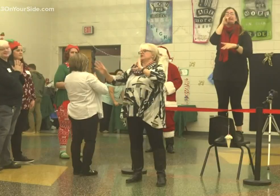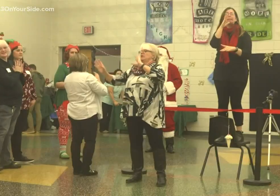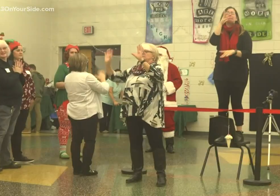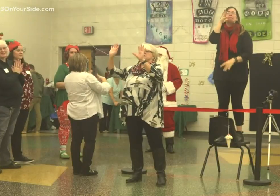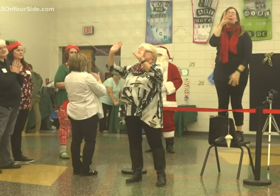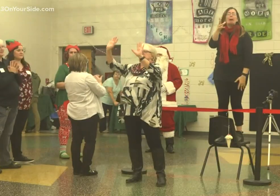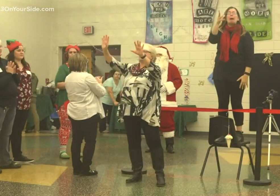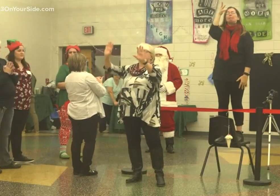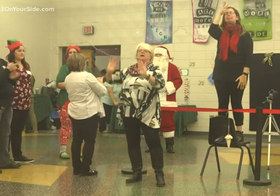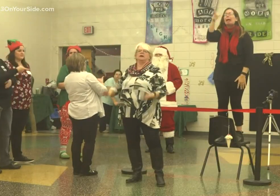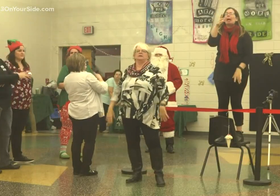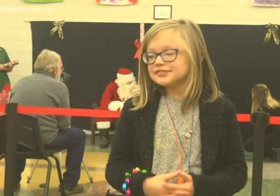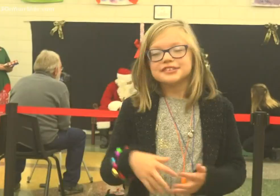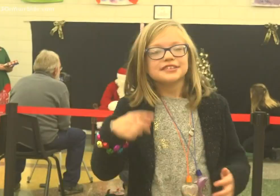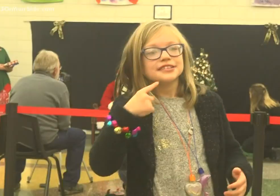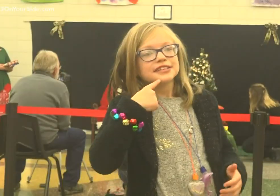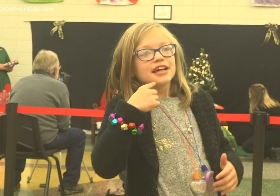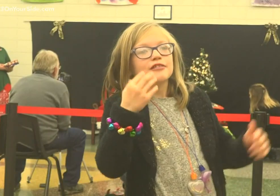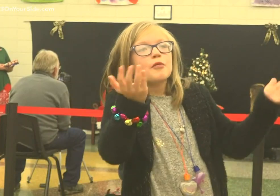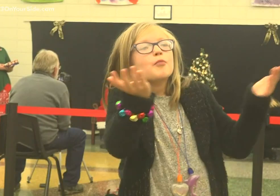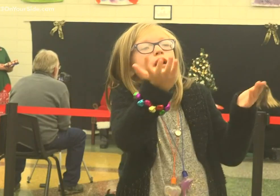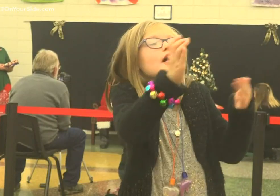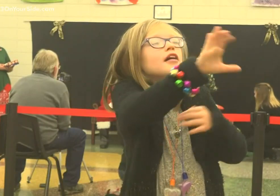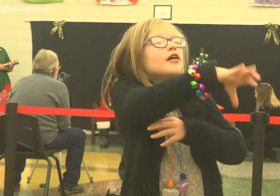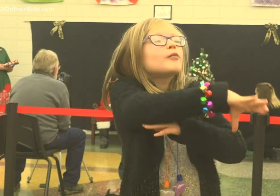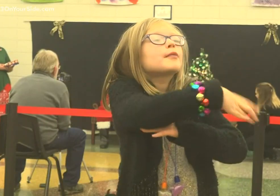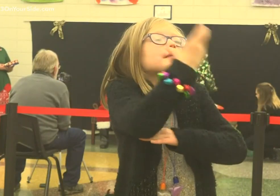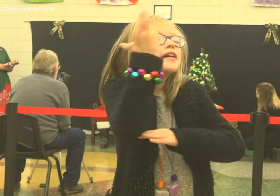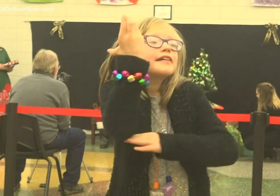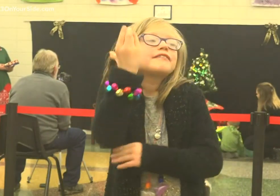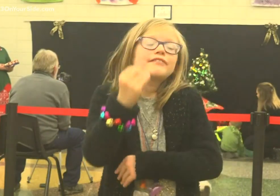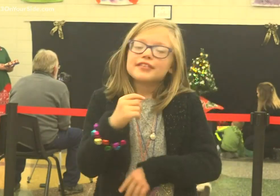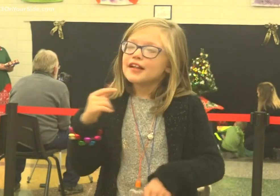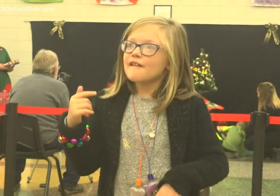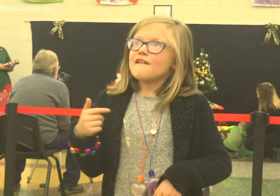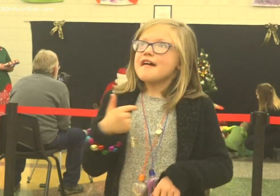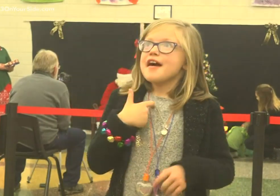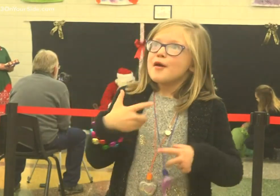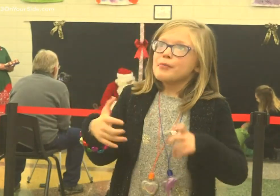RAPIDS AT CROSSROADS MIDDLE SCHOOL. HE WAS ABLE TO RAPIDS AT CROSSROADS MIDDLE SCHOOL. HE WAS ABLE TO COMMUNICATE RAPIDS AT CROSSROADS MIDDLE SCHOOL. HE WAS ABLE TO COMMUNICATE WITH RAPIDS AT CROSSROADS MIDDLE SCHOOL. HE WAS ABLE TO COMMUNICATE WITH THE RAPIDS AT CROSSROADS MIDDLE SCHOOL. HE WAS ABLE TO COMMUNICATE WITH THE KIDS RAPIDS AT CROSSROADS MIDDLE SCHOOL. HE WAS ABLE TO COMMUNICATE WITH THE KIDS WHO SCHOOL. HE WAS ABLE TO COMMUNICATE WITH THE KIDS WHO SCHOOL. HE WAS ABLE TO COMMUNICATE WITH THE KIDS WHO ARE SCHOOL. HE WAS ABLE TO COMMUNICATE WITH THE KIDS WHO ARE DEAF SCHOOL. HE WAS ABLE TO COMMUNICATE WITH THE KIDS WHO ARE DEAF AND SCHOOL. HE WAS ABLE TO COMMUNICATE WITH THE KIDS WHO ARE DEAF AND HARD SCHOOL. HE WAS ABLE TO COMMUNICATE WITH THE KIDS WHO ARE DEAF AND HARD OF SCHOOL. HE WAS ABLE TO COMMUNICATE WITH THE KIDS WHO ARE DEAF AND HARD OF HEARING SCHOOL. HE WAS ABLE TO COMMUNICATE WITH THE KIDS WHO ARE DEAF AND HARD OF HEARING TO COMMUNICATE WITH THE KIDS WHO ARE DEAF AND HARD OF HEARING TO COMMUNICATE WITH THE KIDS WHO ARE DEAF AND HARD OF HEARING TO FIND COMMUNICATE WITH THE KIDS WHO ARE DEAF AND HARD OF HEARING TO FIND OUT COMMUNICATE WITH THE KIDS WHO ARE DEAF AND HARD OF HEARING TO FIND OUT EXACTLY COMMUNICATE WITH THE KIDS WHO ARE DEAF AND HARD OF HEARING TO FIND OUT EXACTLY WHAT COMMUNICATE WITH THE KIDS WHO ARE DEAF AND HARD OF HEARING TO FIND OUT EXACTLY WHAT THEY ARE DEAF AND HARD OF HEARING TO FIND OUT EXACTLY WHAT THEY ARE DEAF AND HARD OF HEARING TO FIND OUT EXACTLY WHAT THEY WANTED ARE DEAF AND HARD OF HEARING TO FIND OUT EXACTLY WHAT THEY WANTED FOR